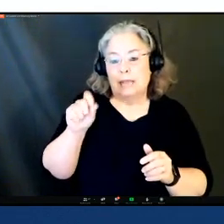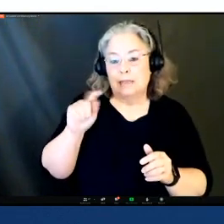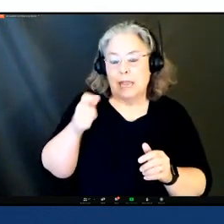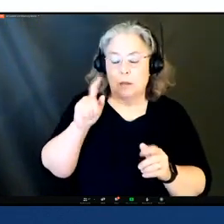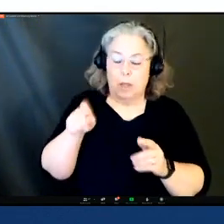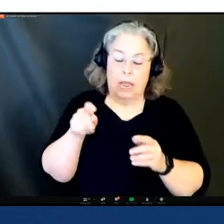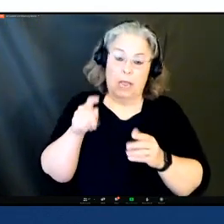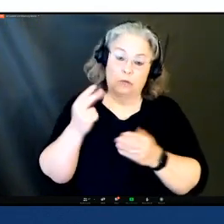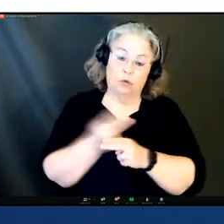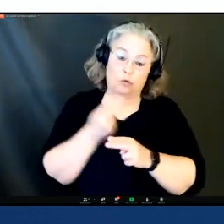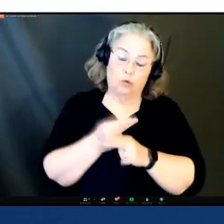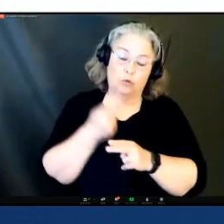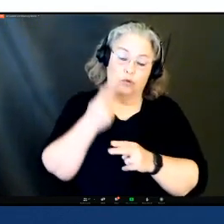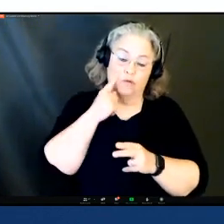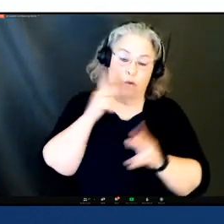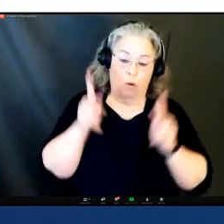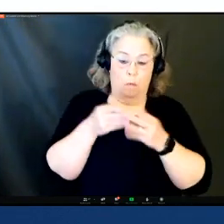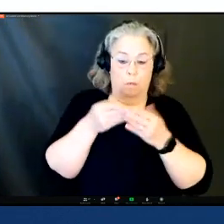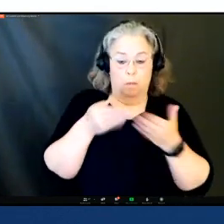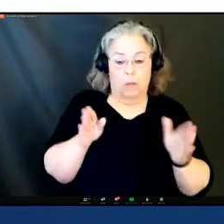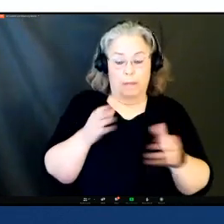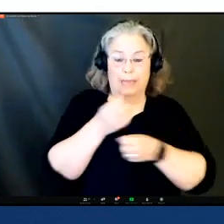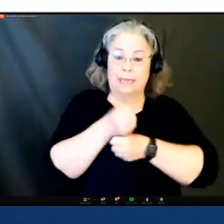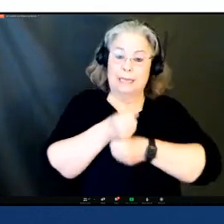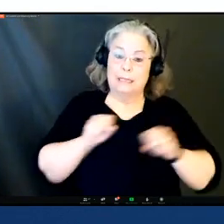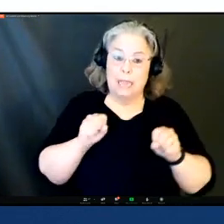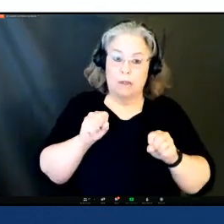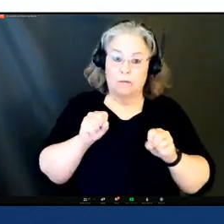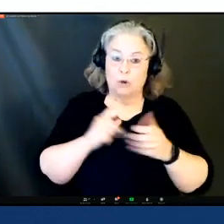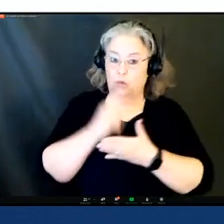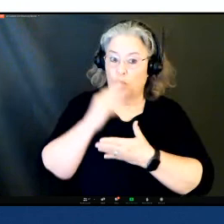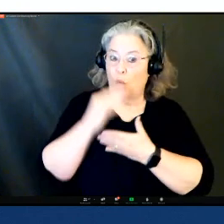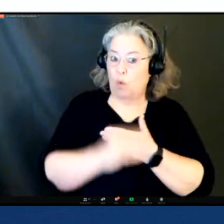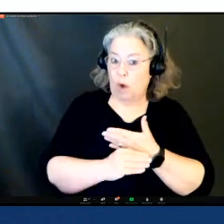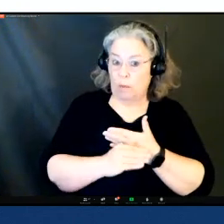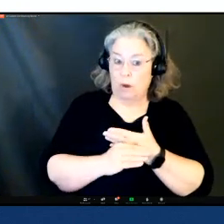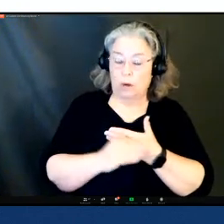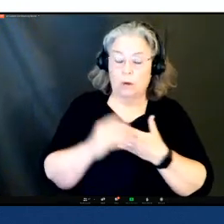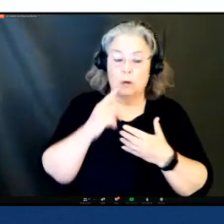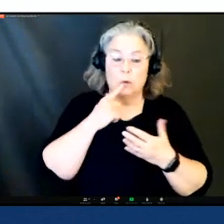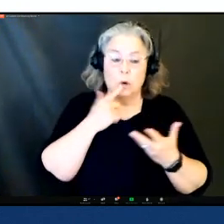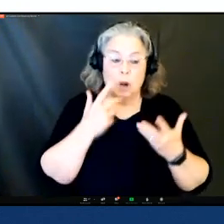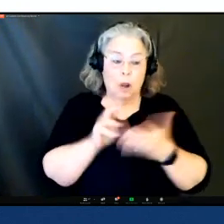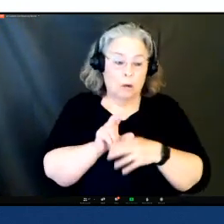But the amount that gets provided to which public safety program is up to the county.